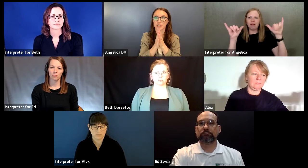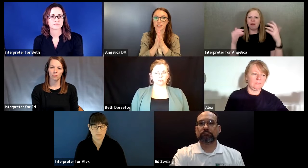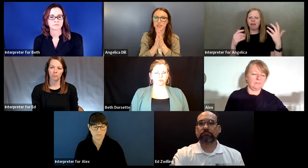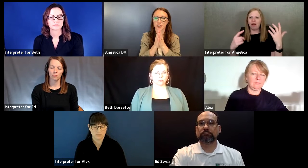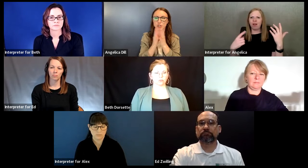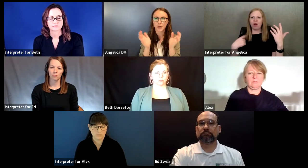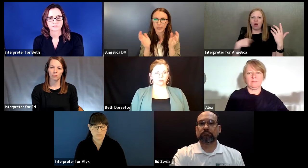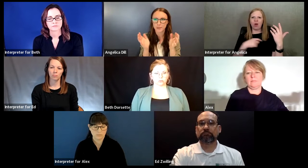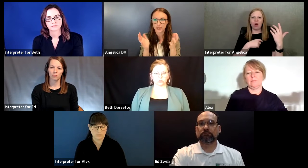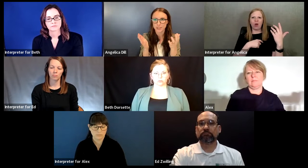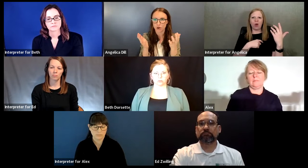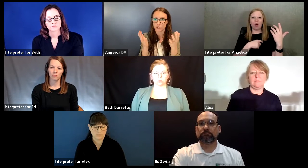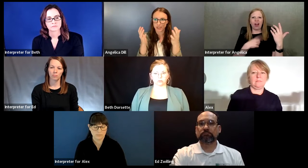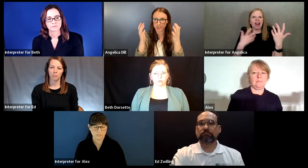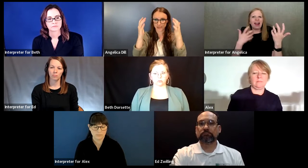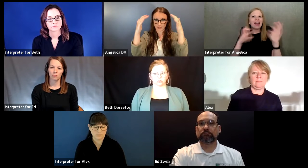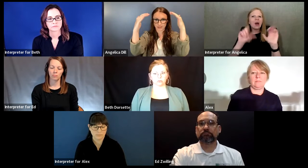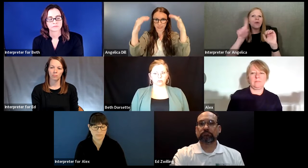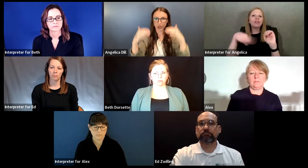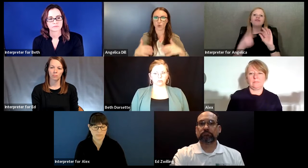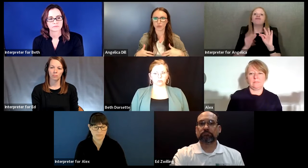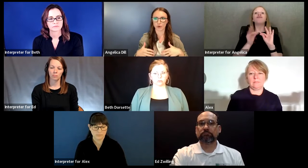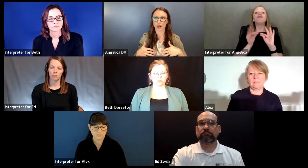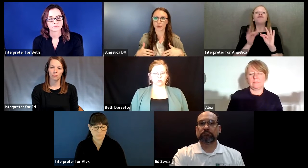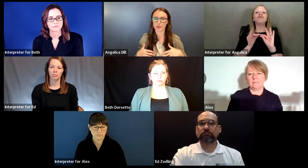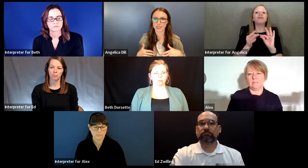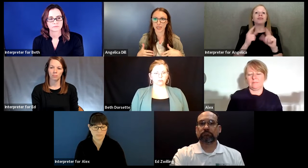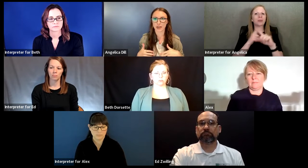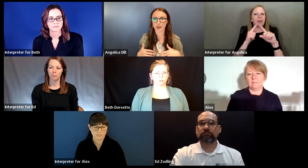it's not just interpreted but it's all just equal throughout the website.